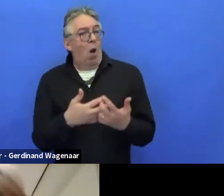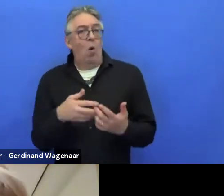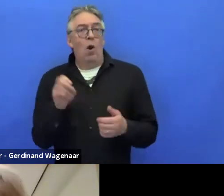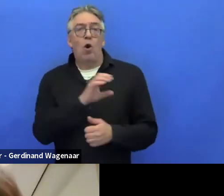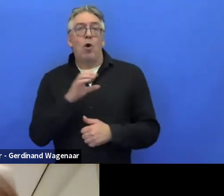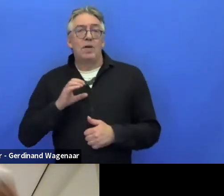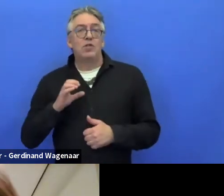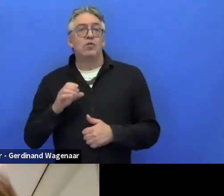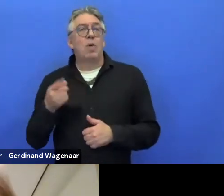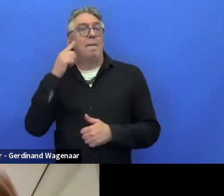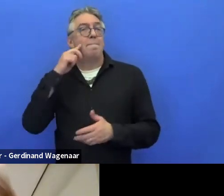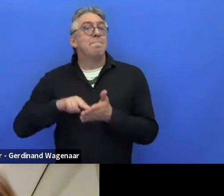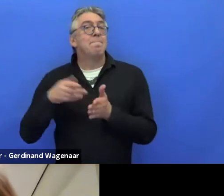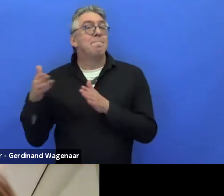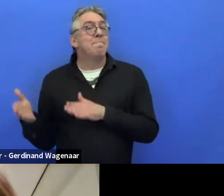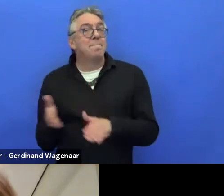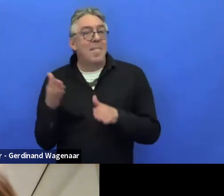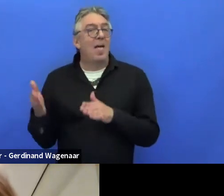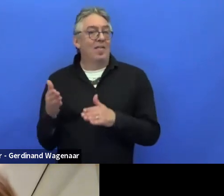This is one more minute and then I'm stopping.